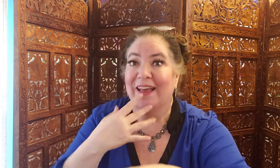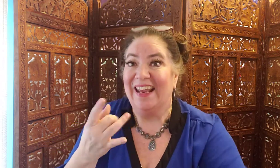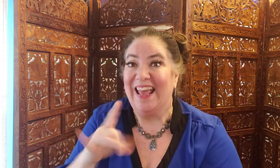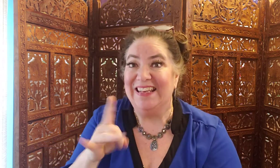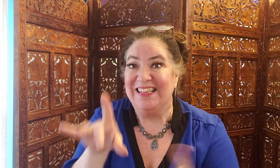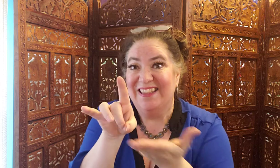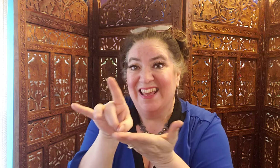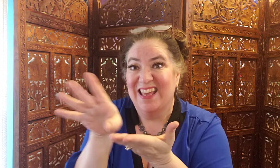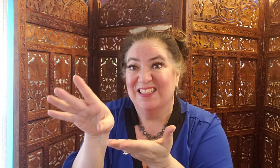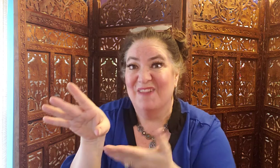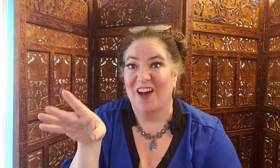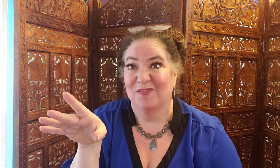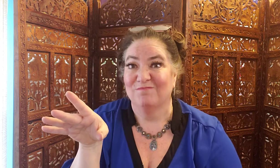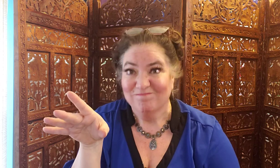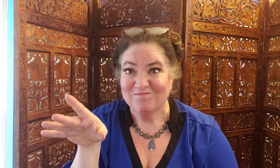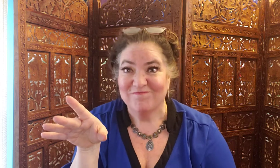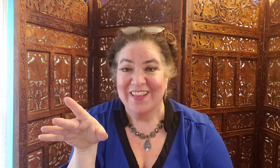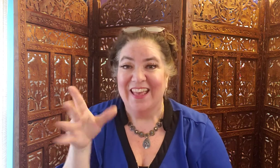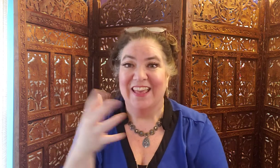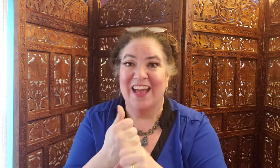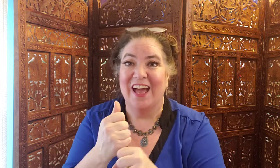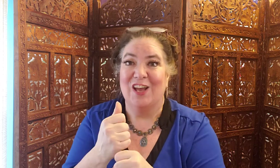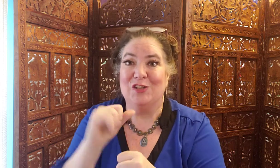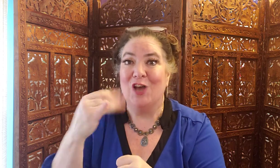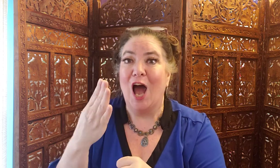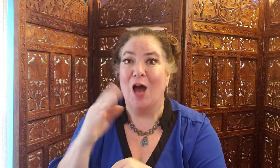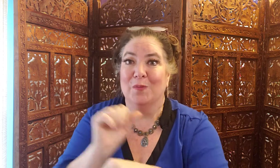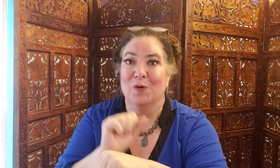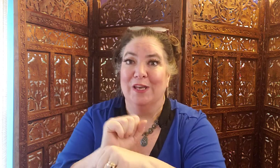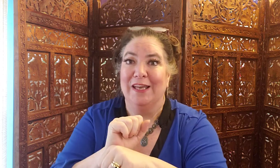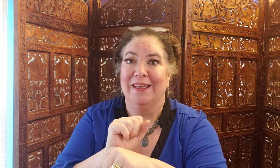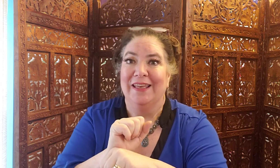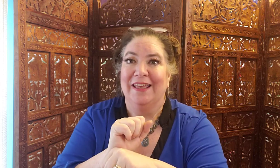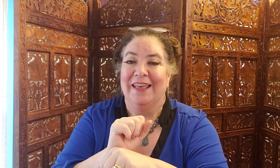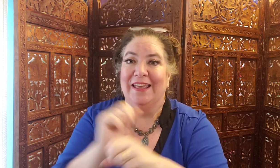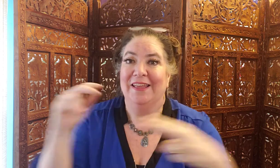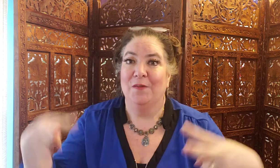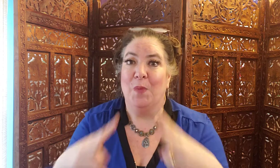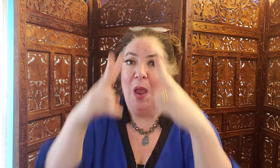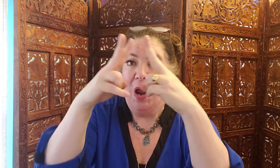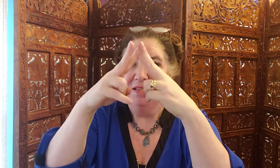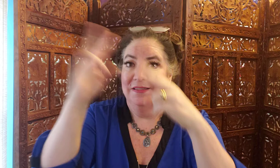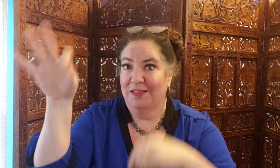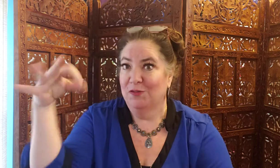and at 18 they kicked him out. He got a job working in Paris. He was